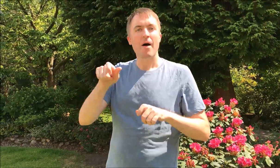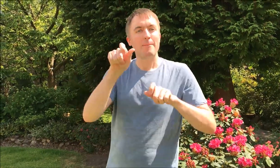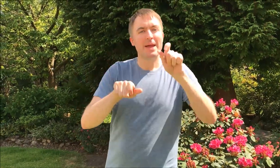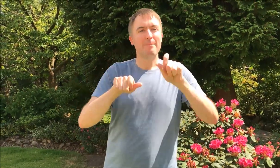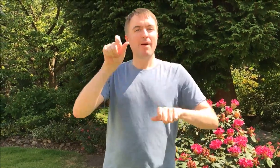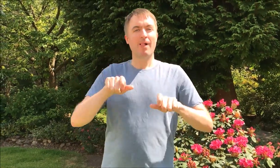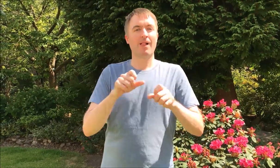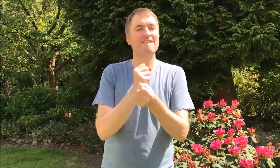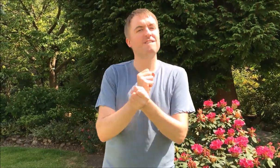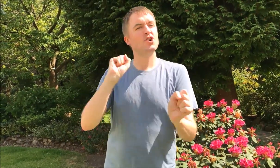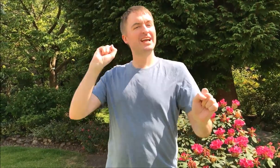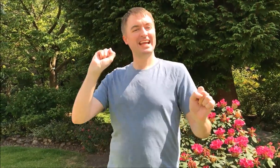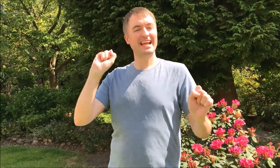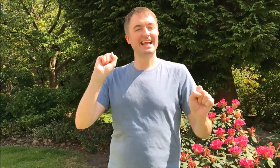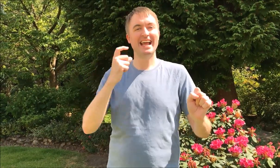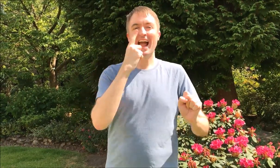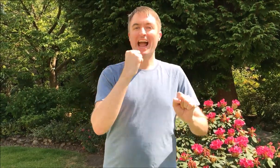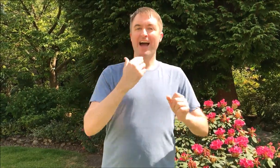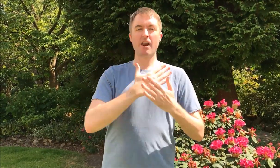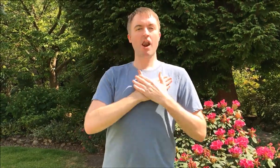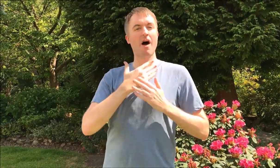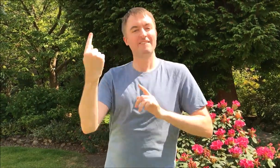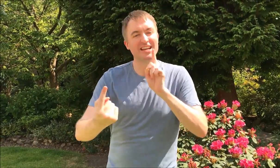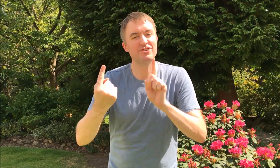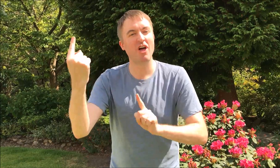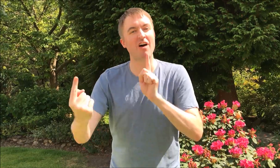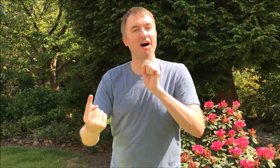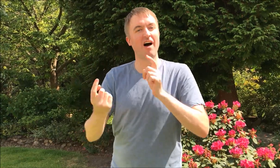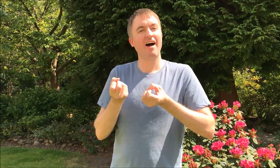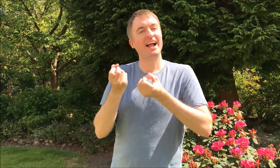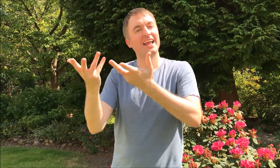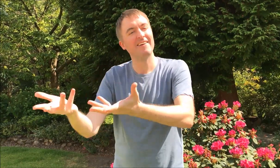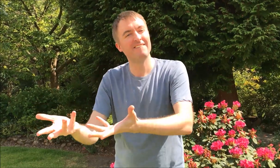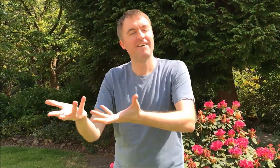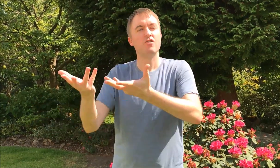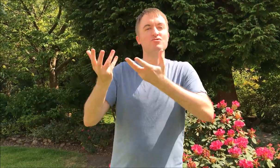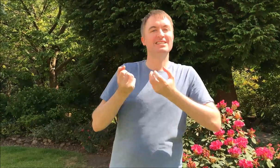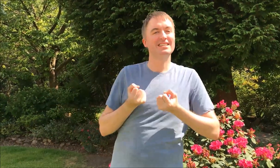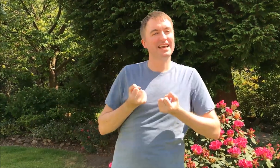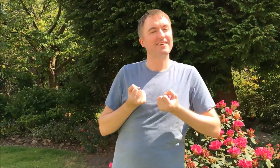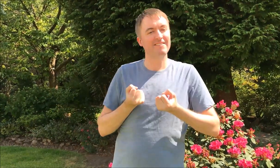I saw people free: to love and be loved, to give and to receive.